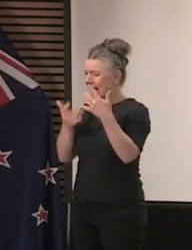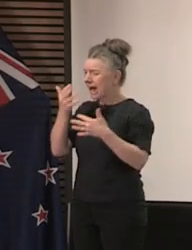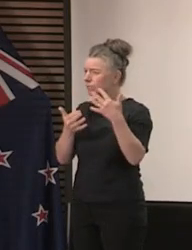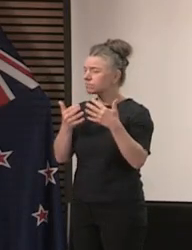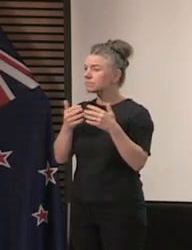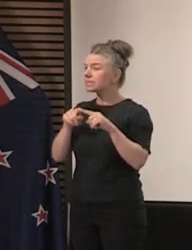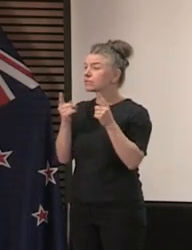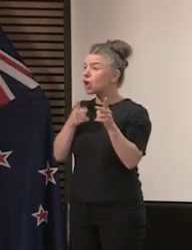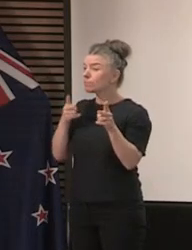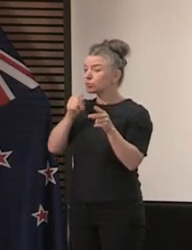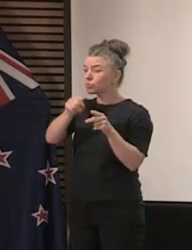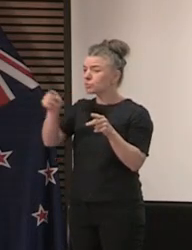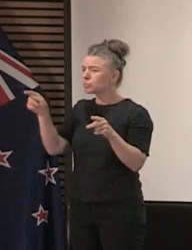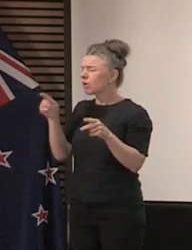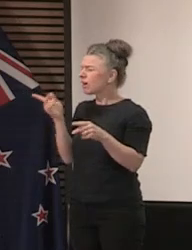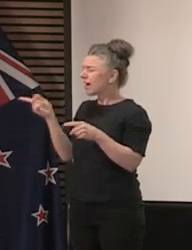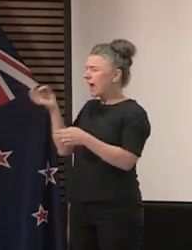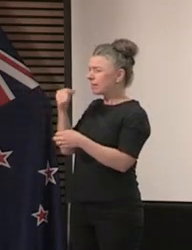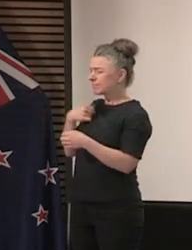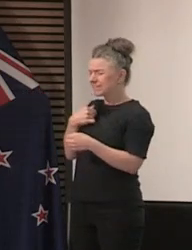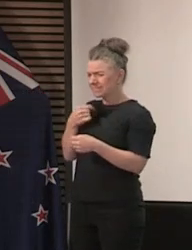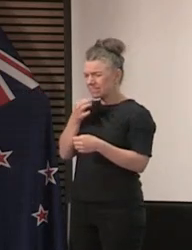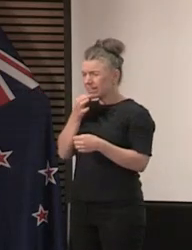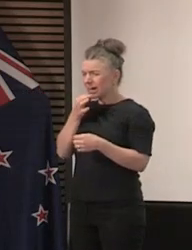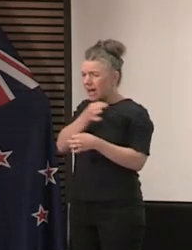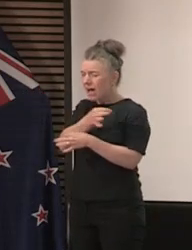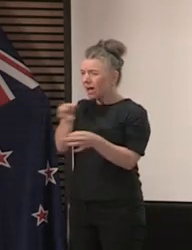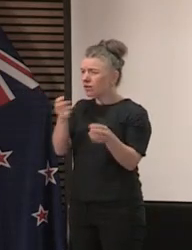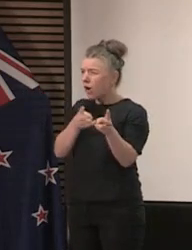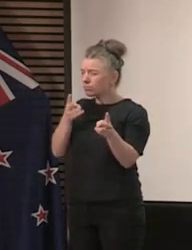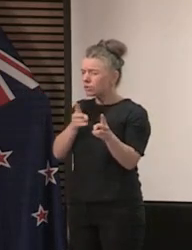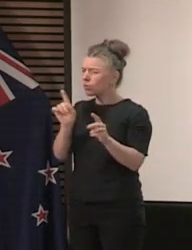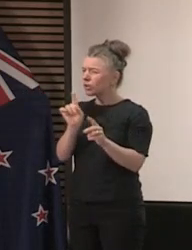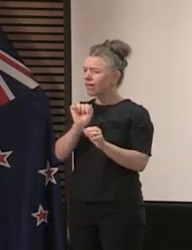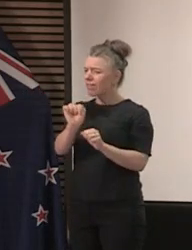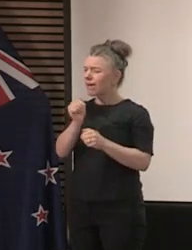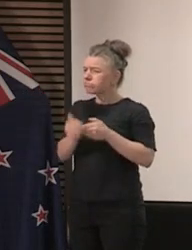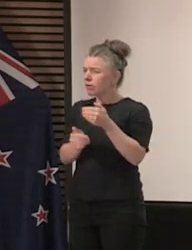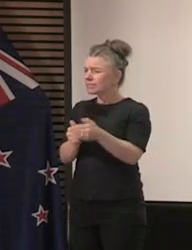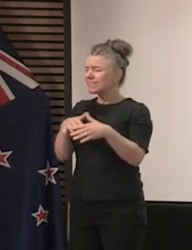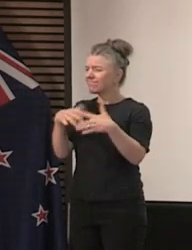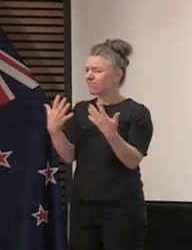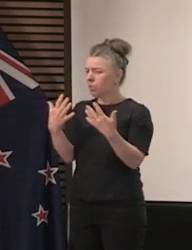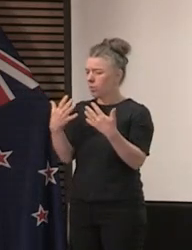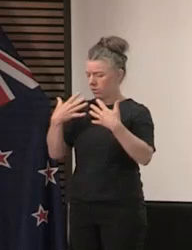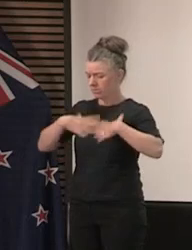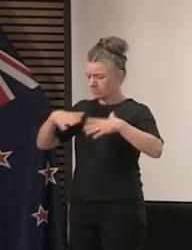Minister of Health just announce he's asked me to do a quick stocktake around our District Health Boards on the